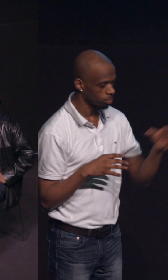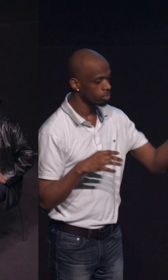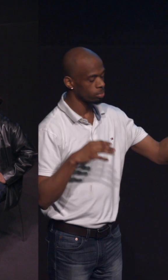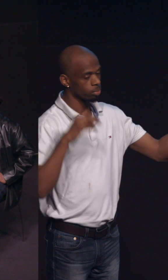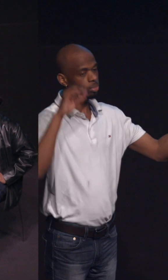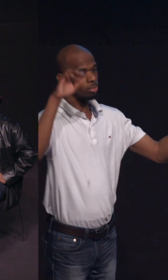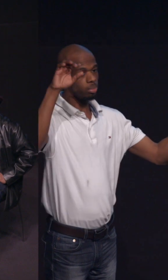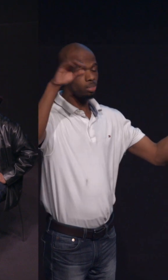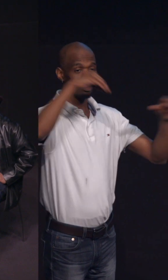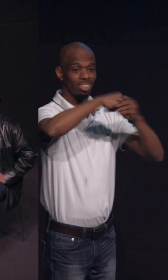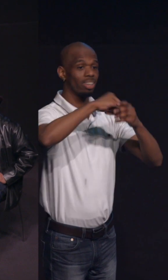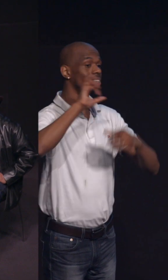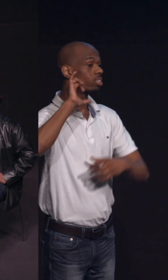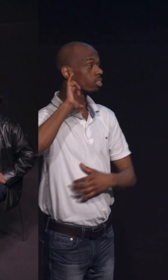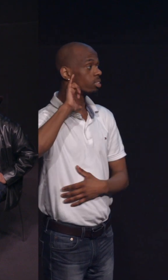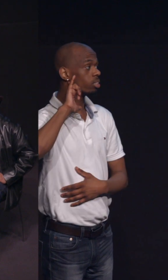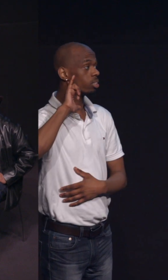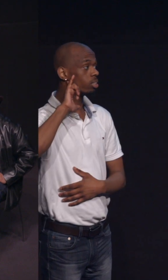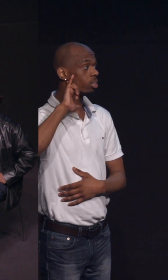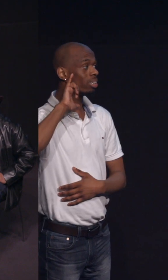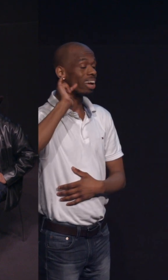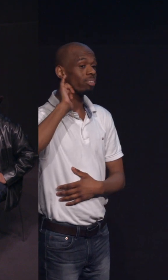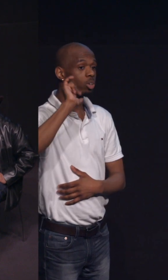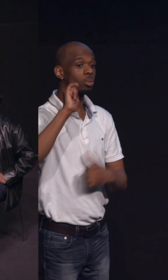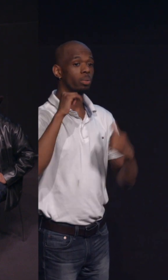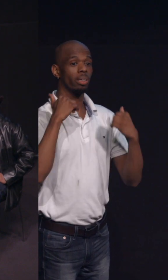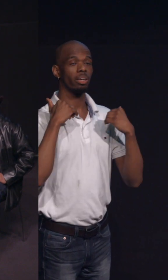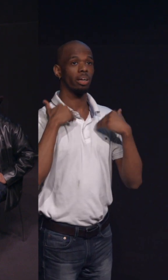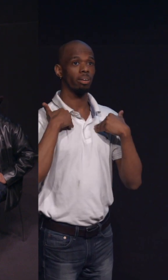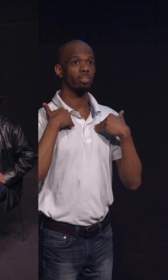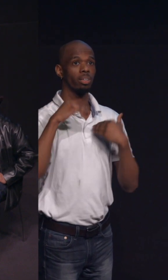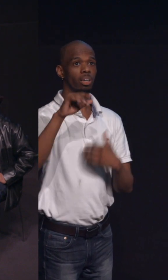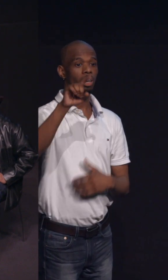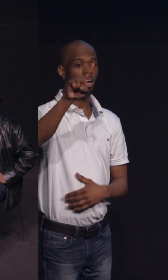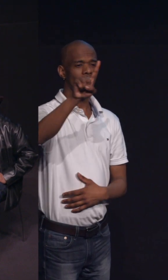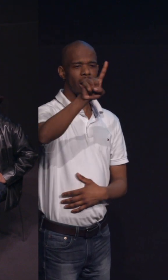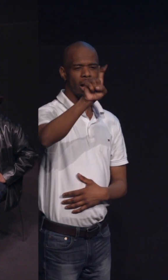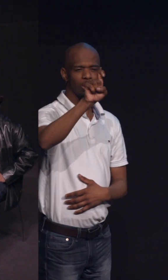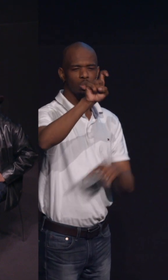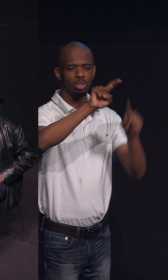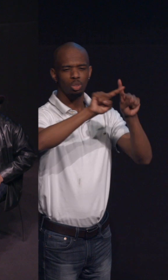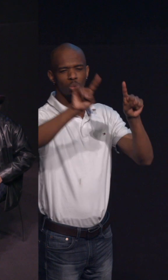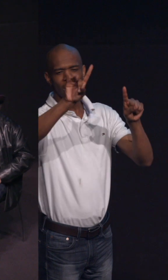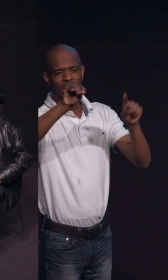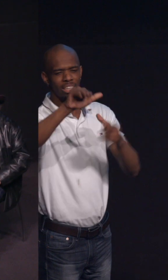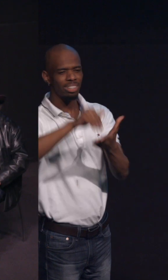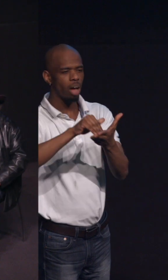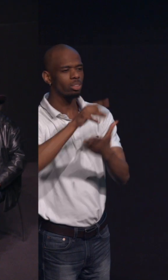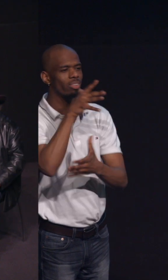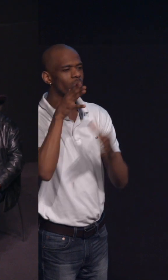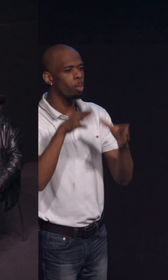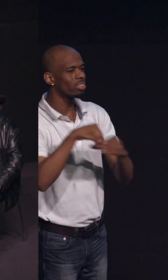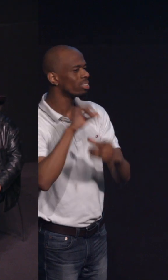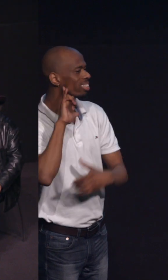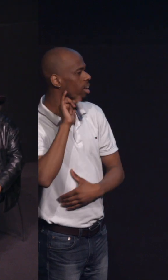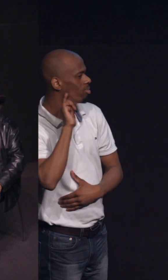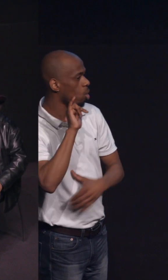about 80,000 to 100,000 farmers in California. Black farmers make up probably maybe less since the--